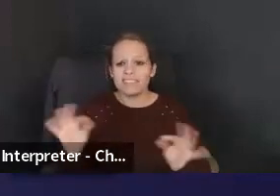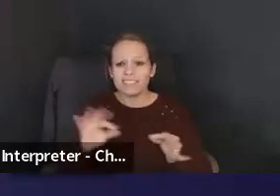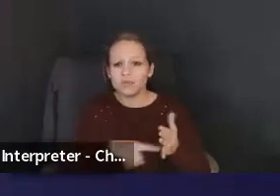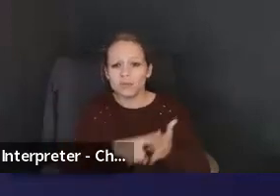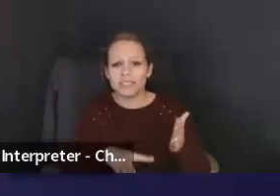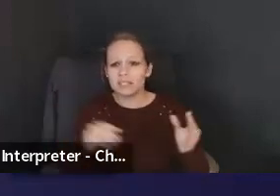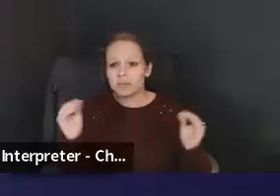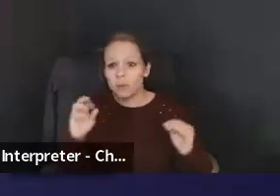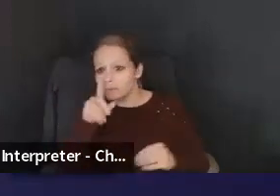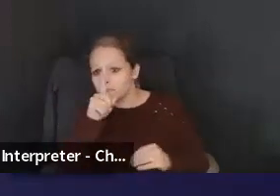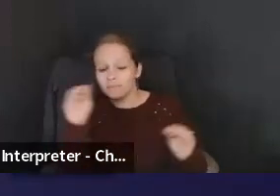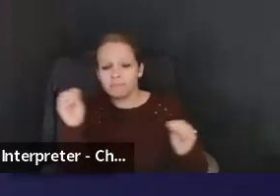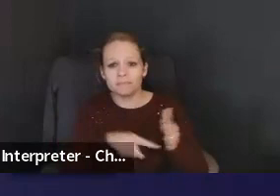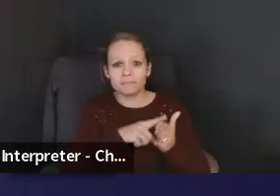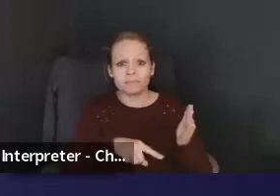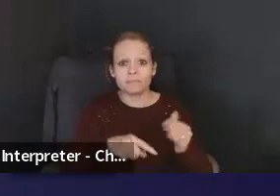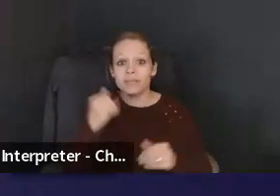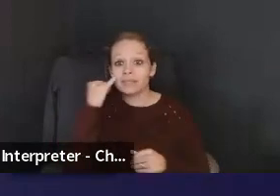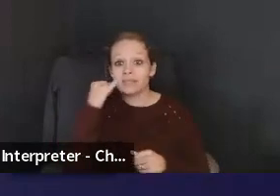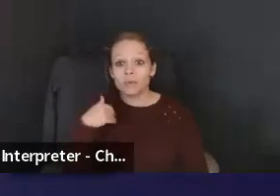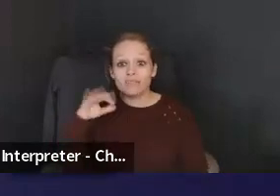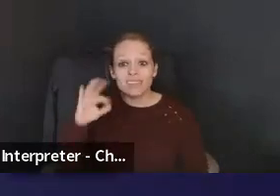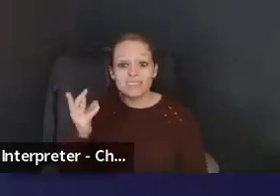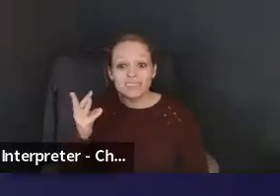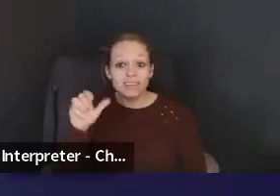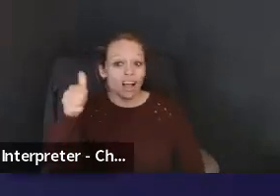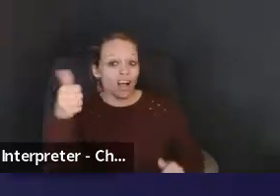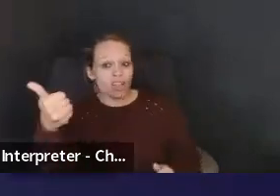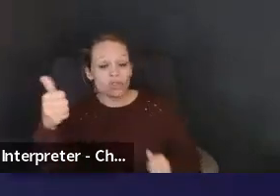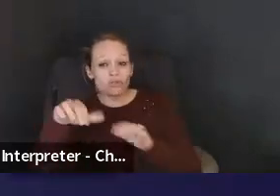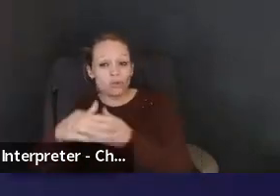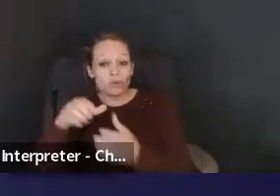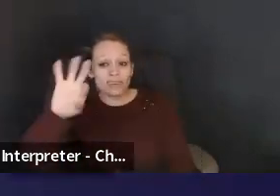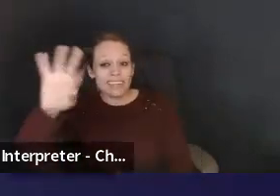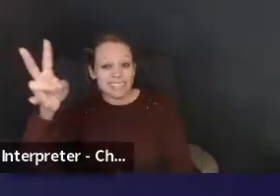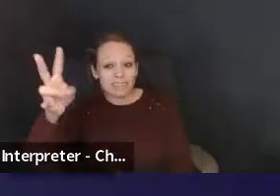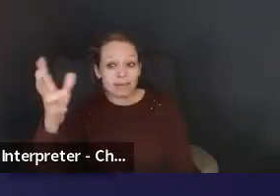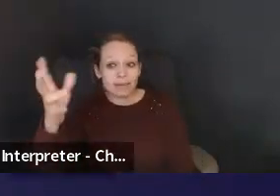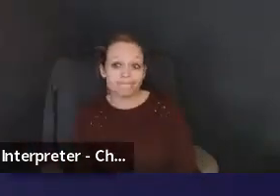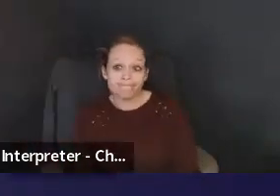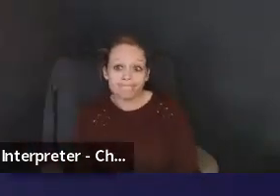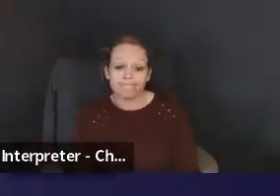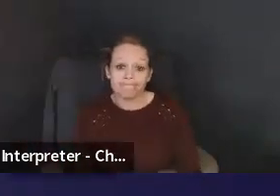if you have a 96 and someone got a 97, you know. There's really not much you can do to correct it,